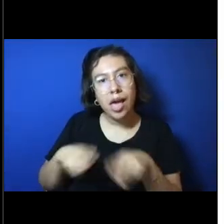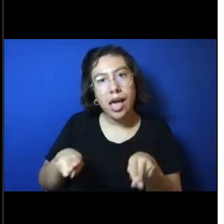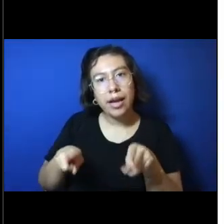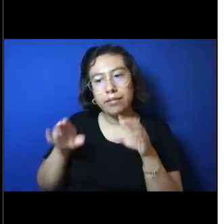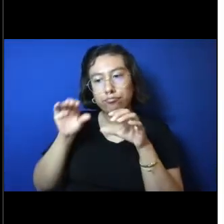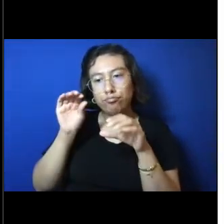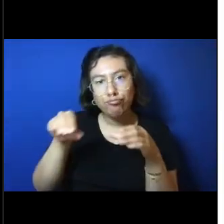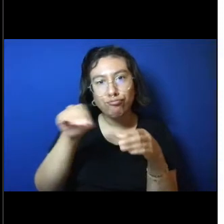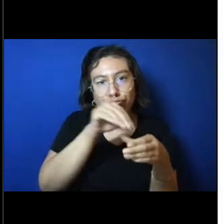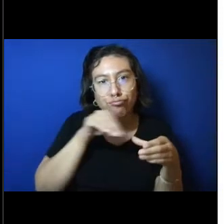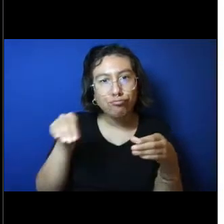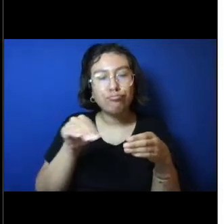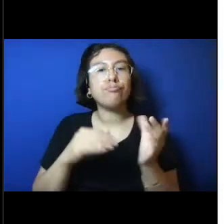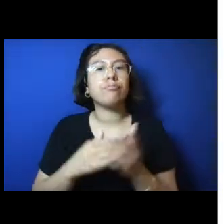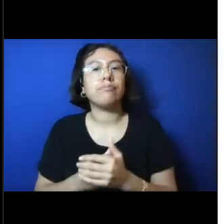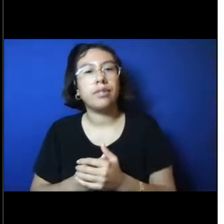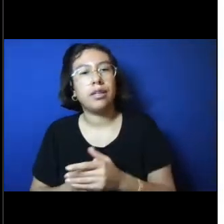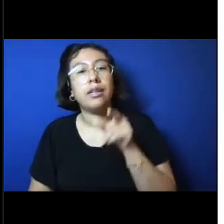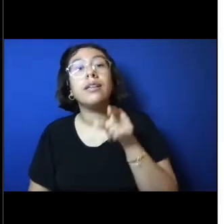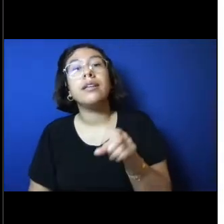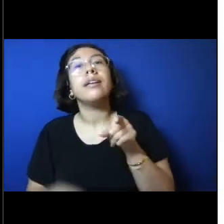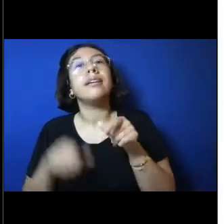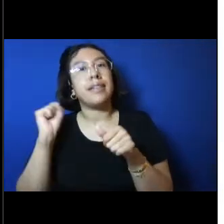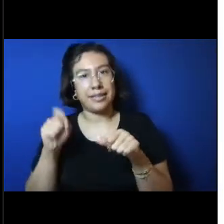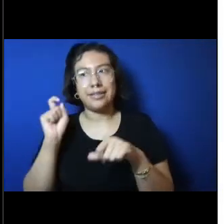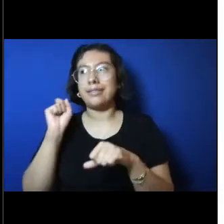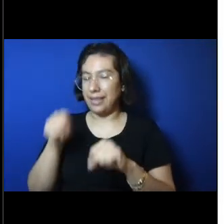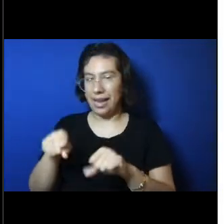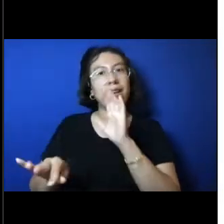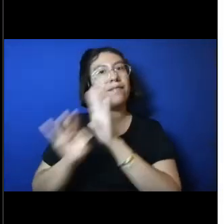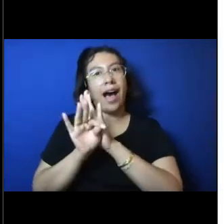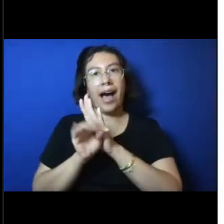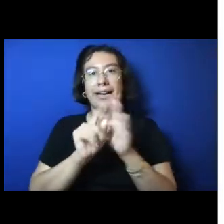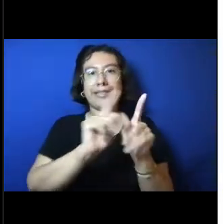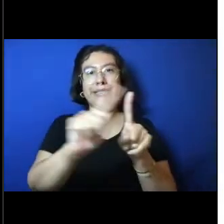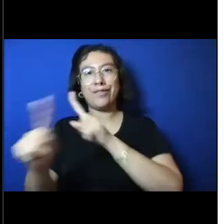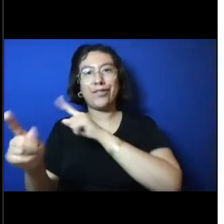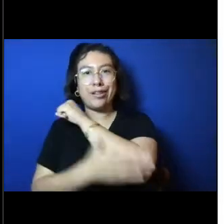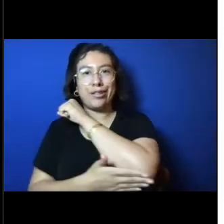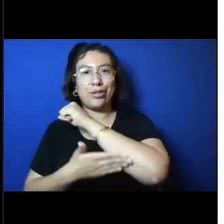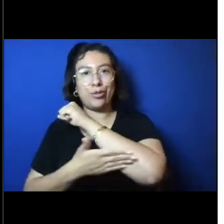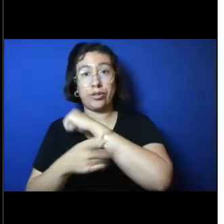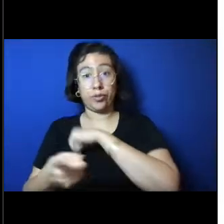And so even though they're found globally, so in that map, there actually, that bluish green color